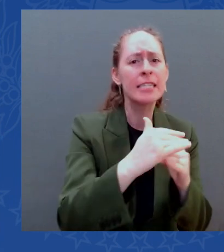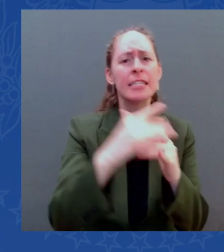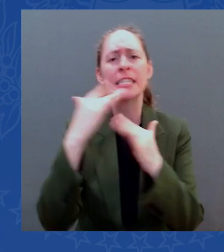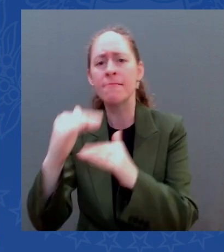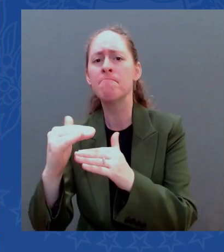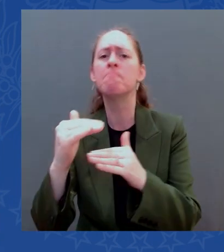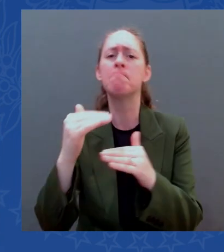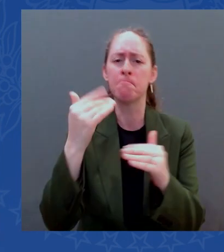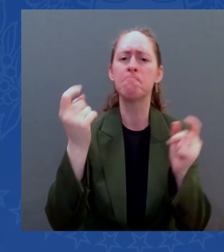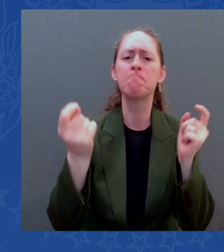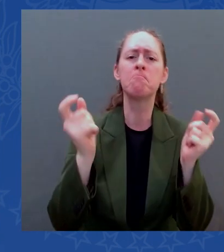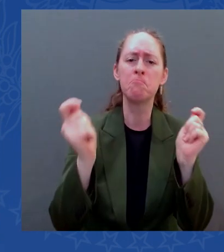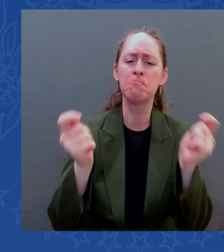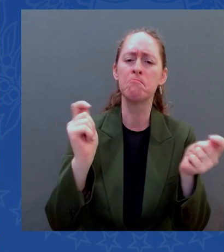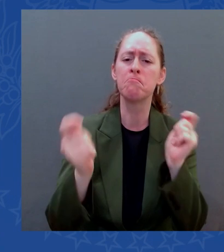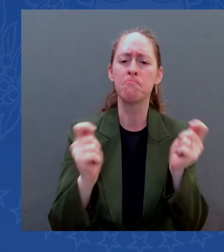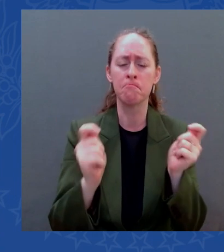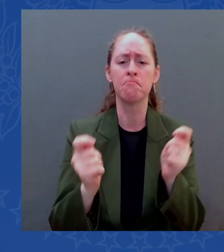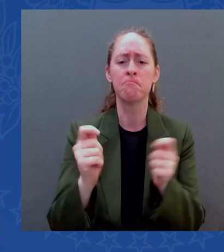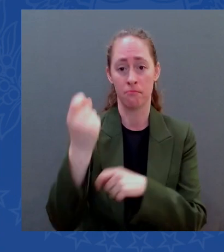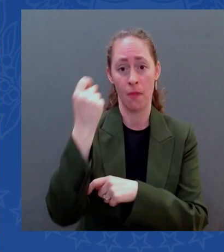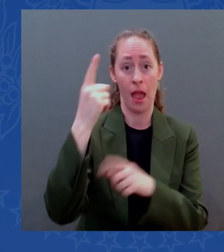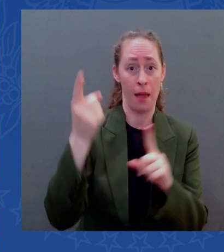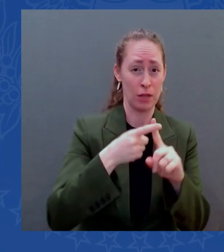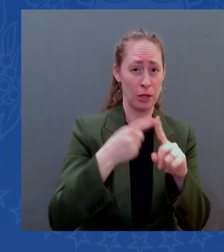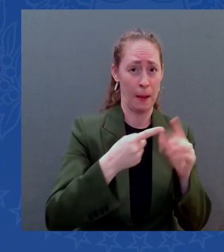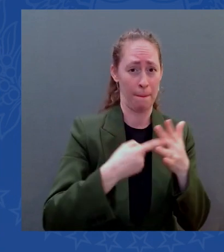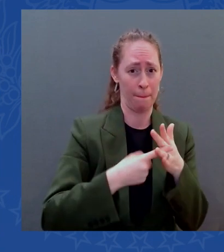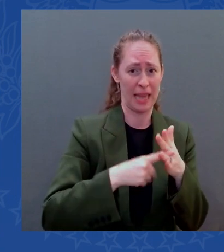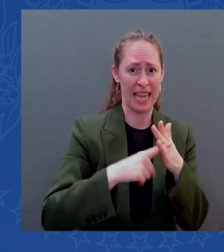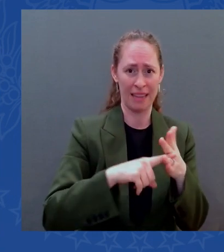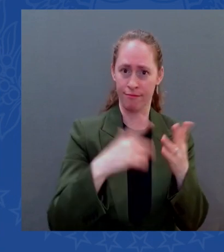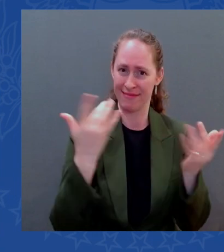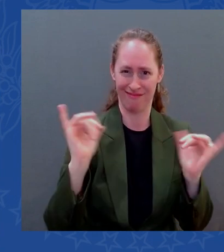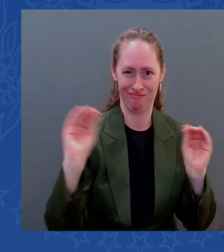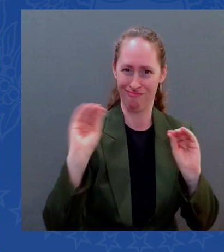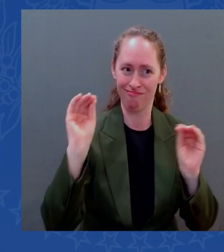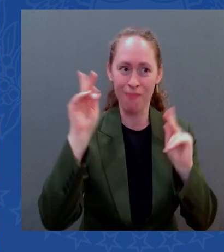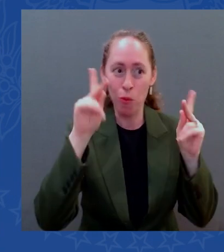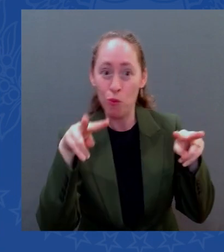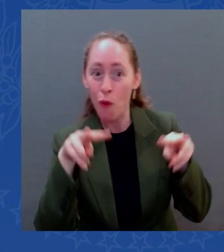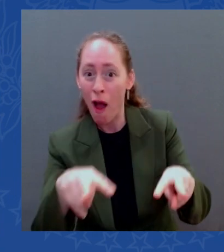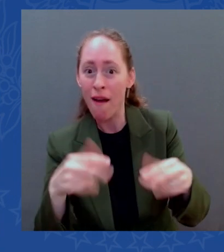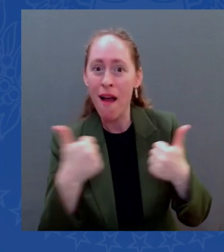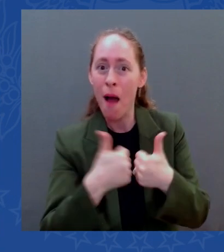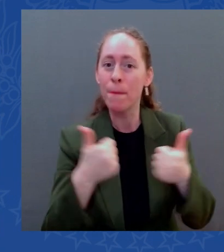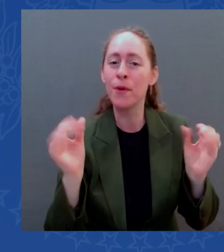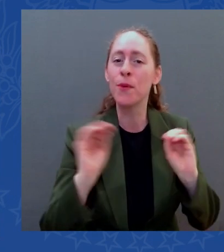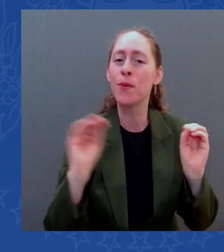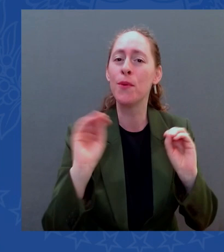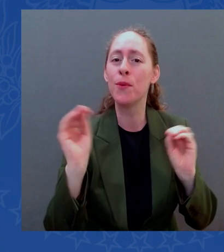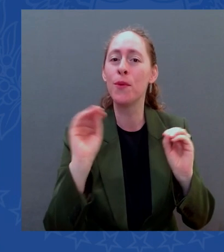But at the very end, we found ourselves at Amalie Arena with a chance to win the Stanley Cup not only in front of family friends,